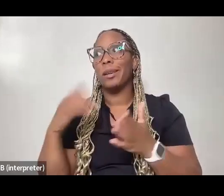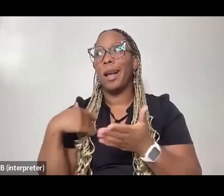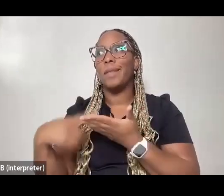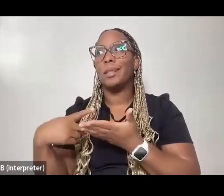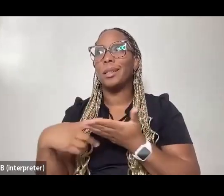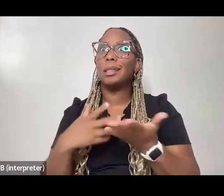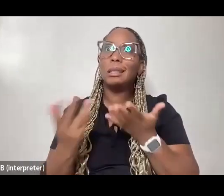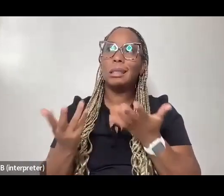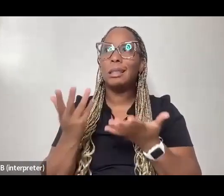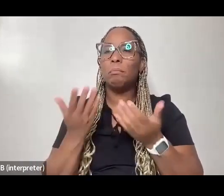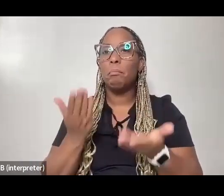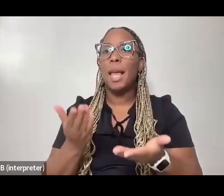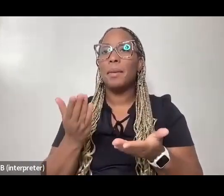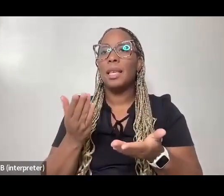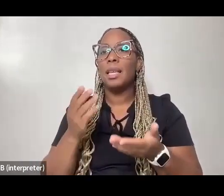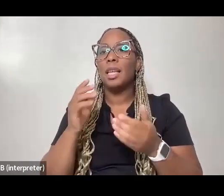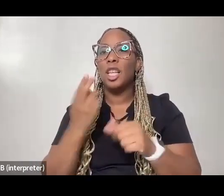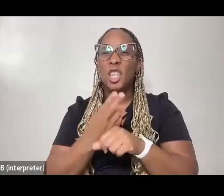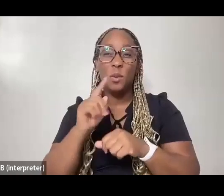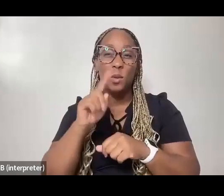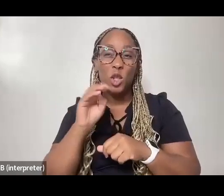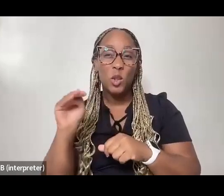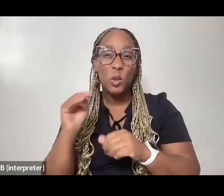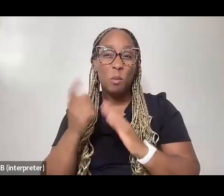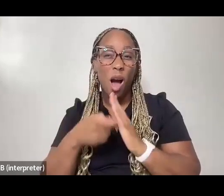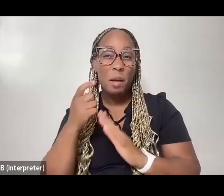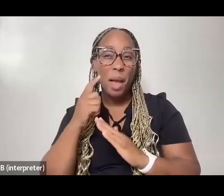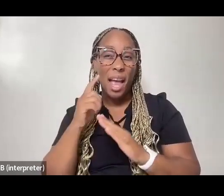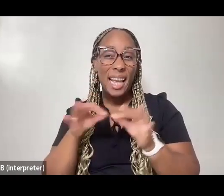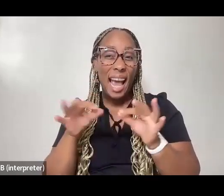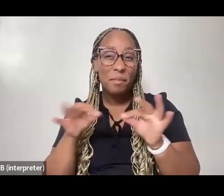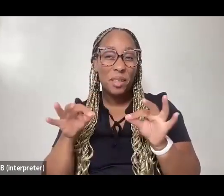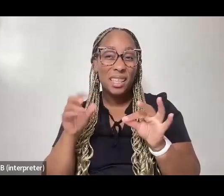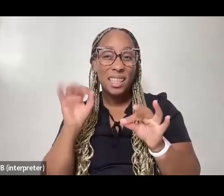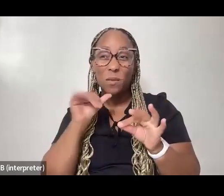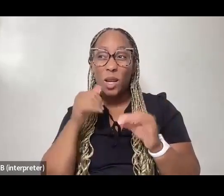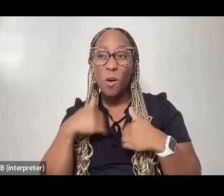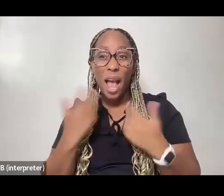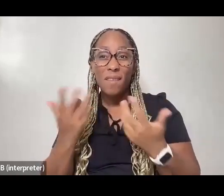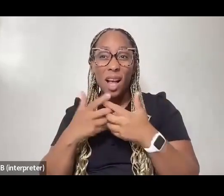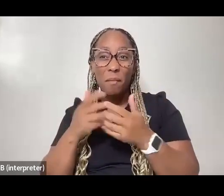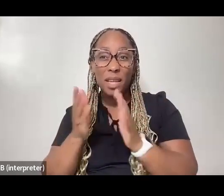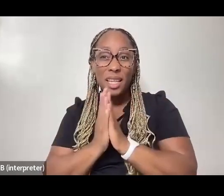well, maybe we should -- could just use zoom automatic captions assuming we did not having -- have any accommodation requests.